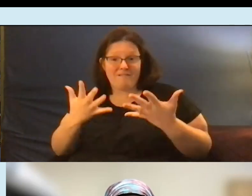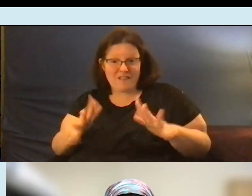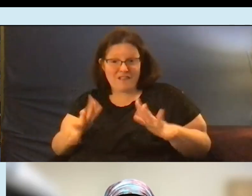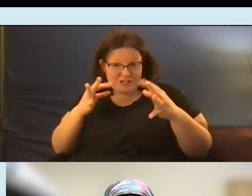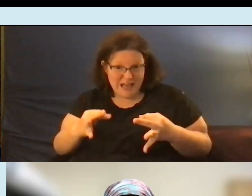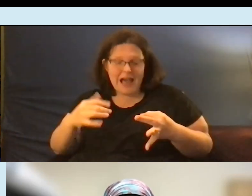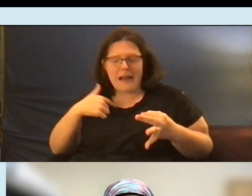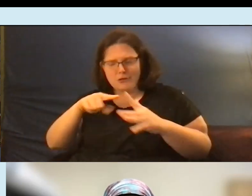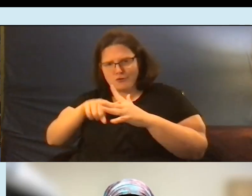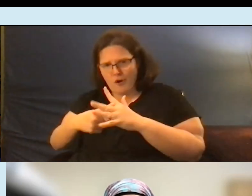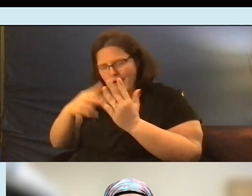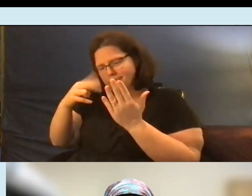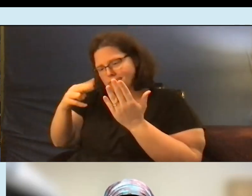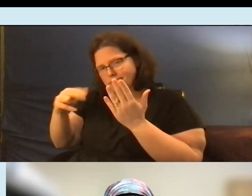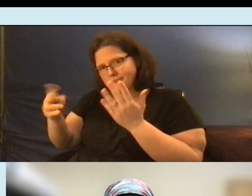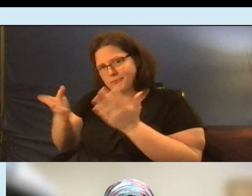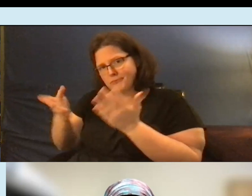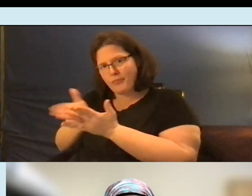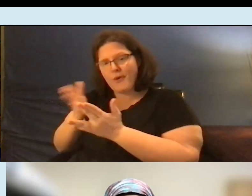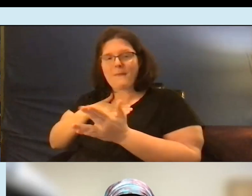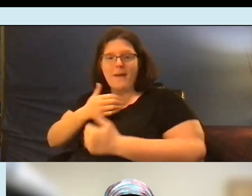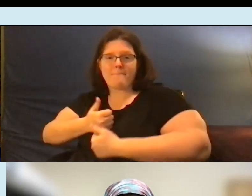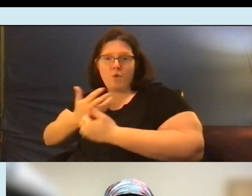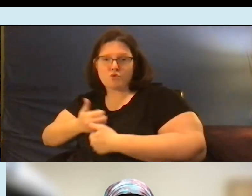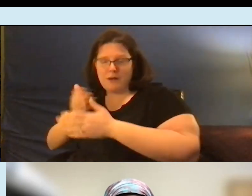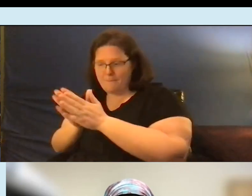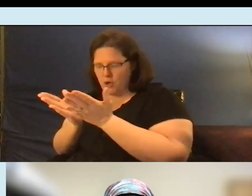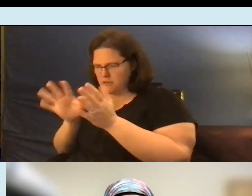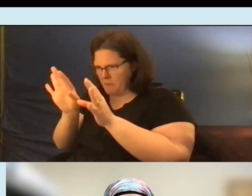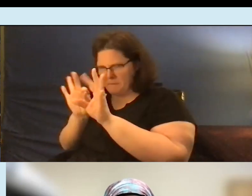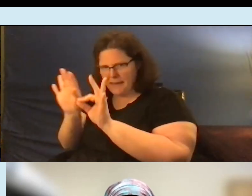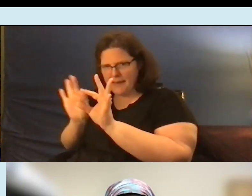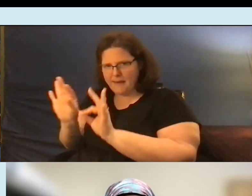through my- my books of my poetry and trying to choose the poems that would go well together